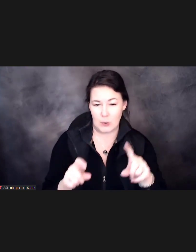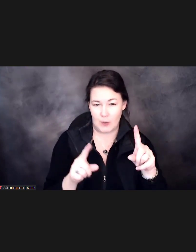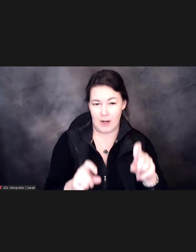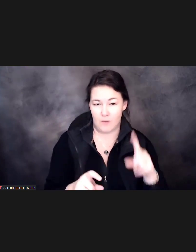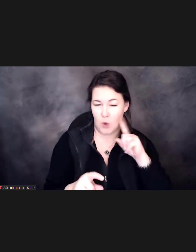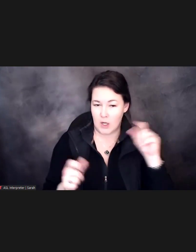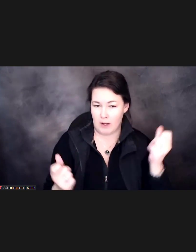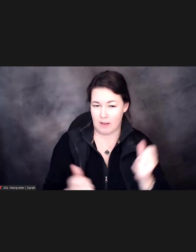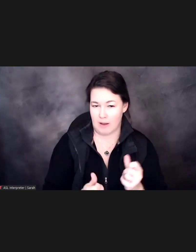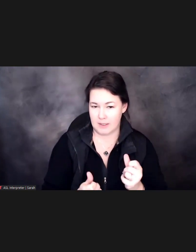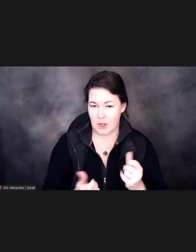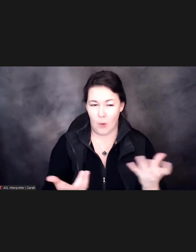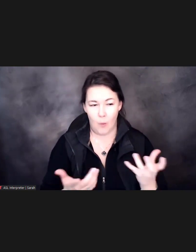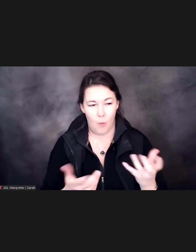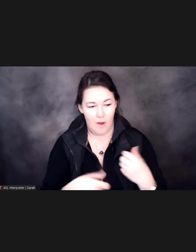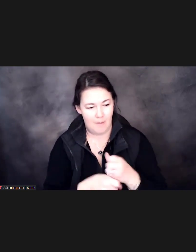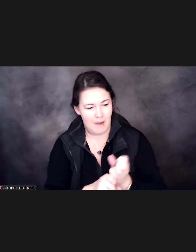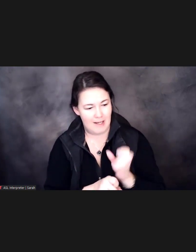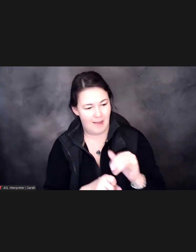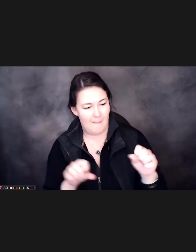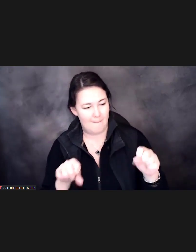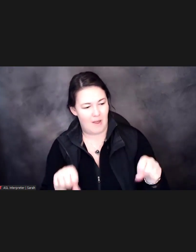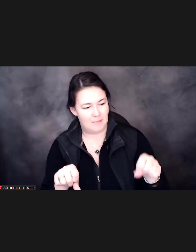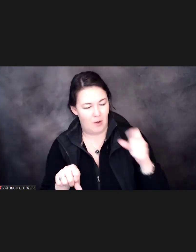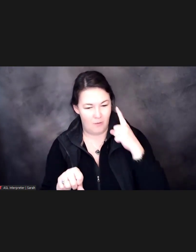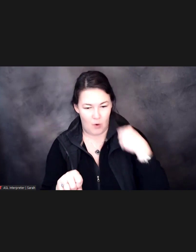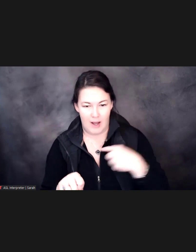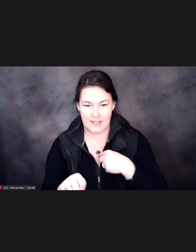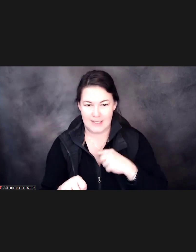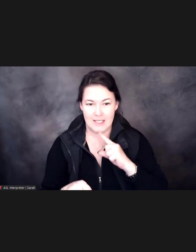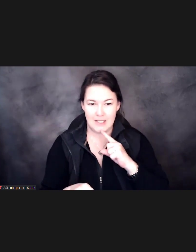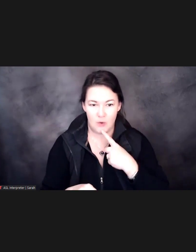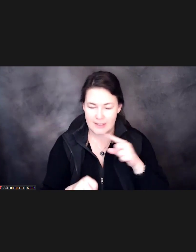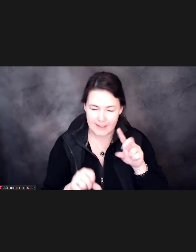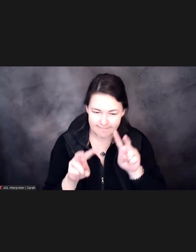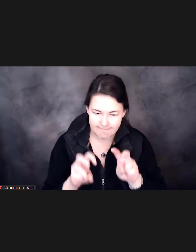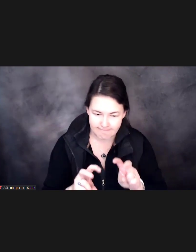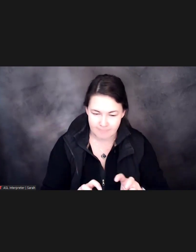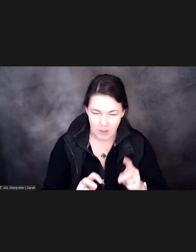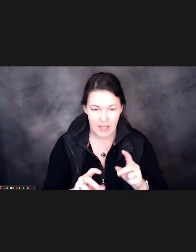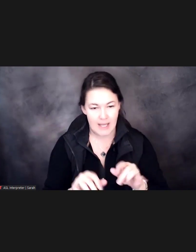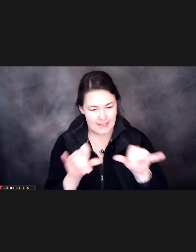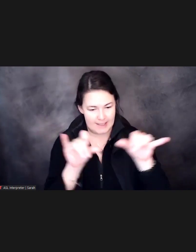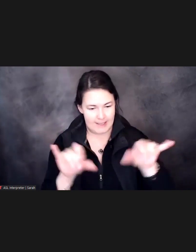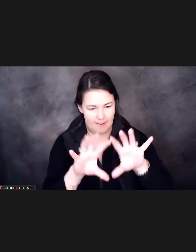what even makes it possible for us to seriously be engaged in